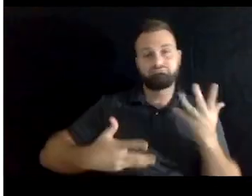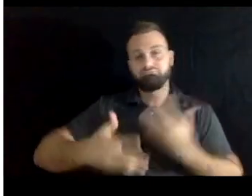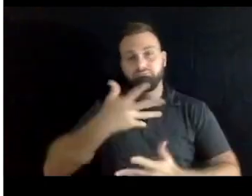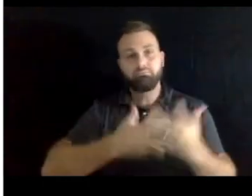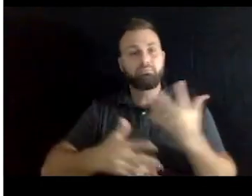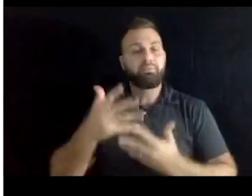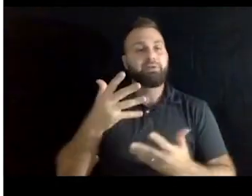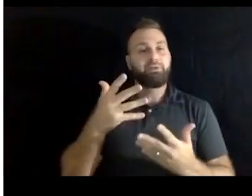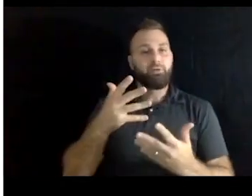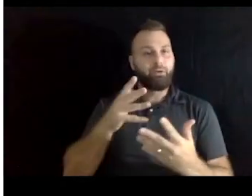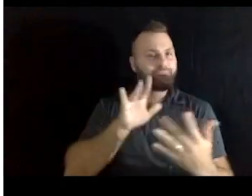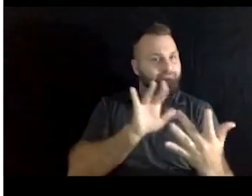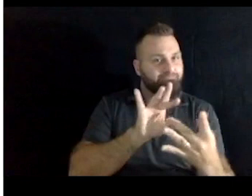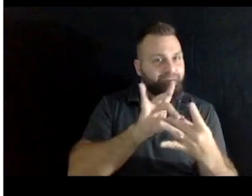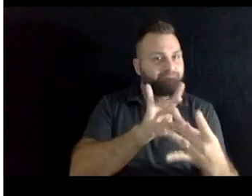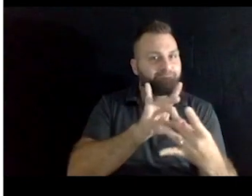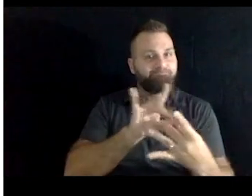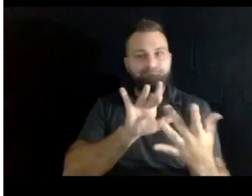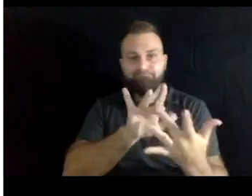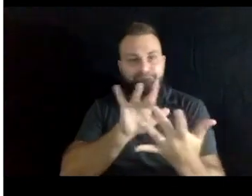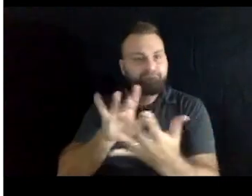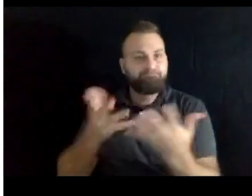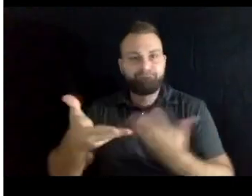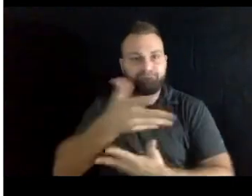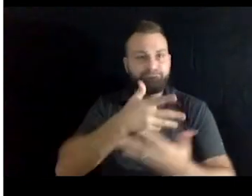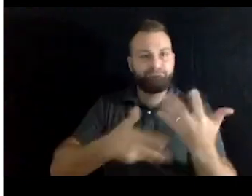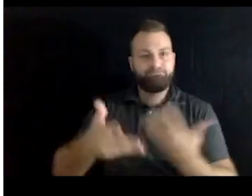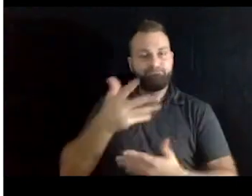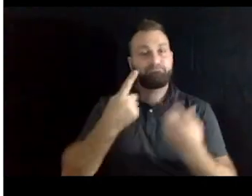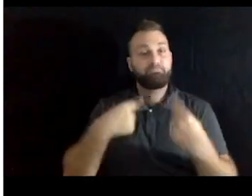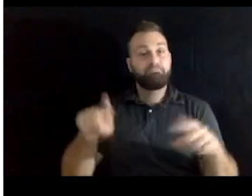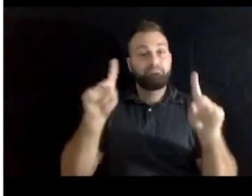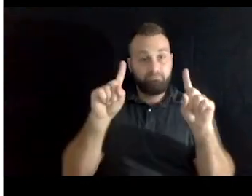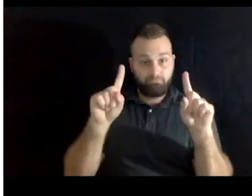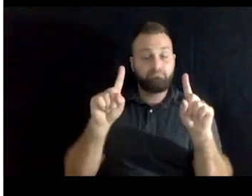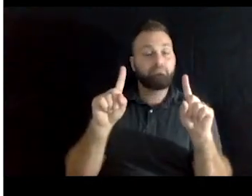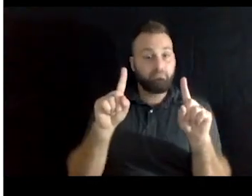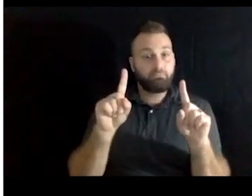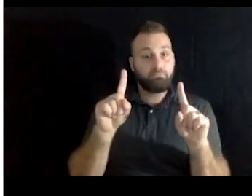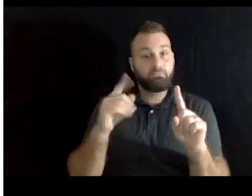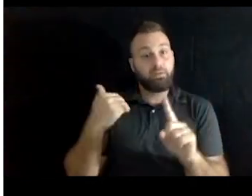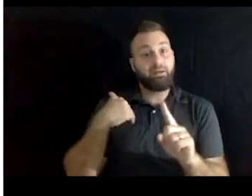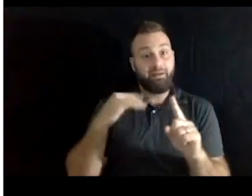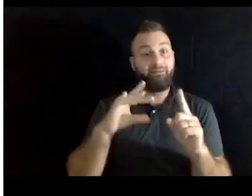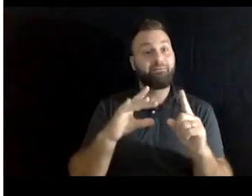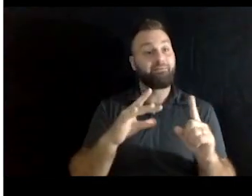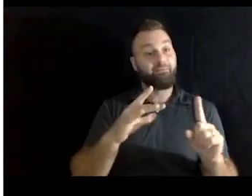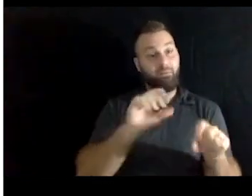connections and final. Finally, there is a. A link between work and health.